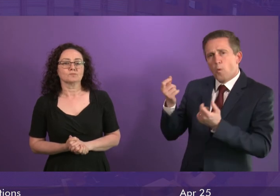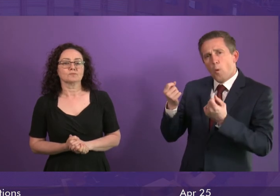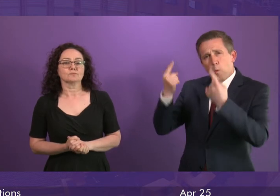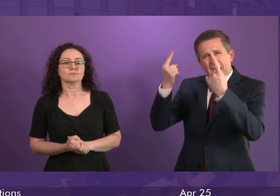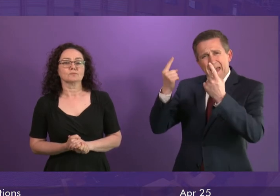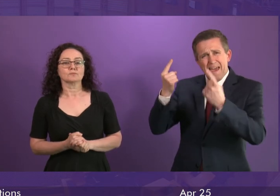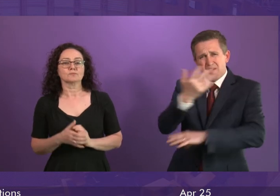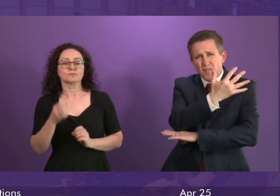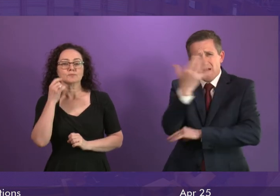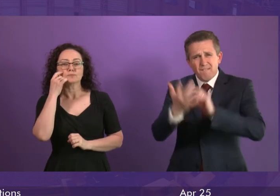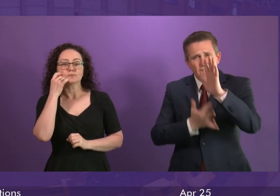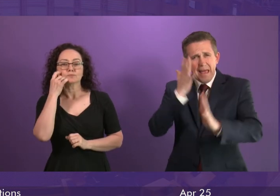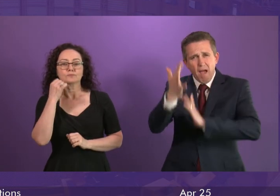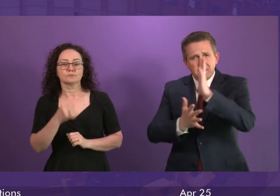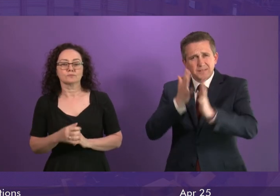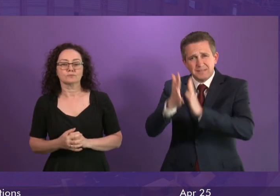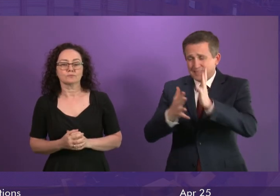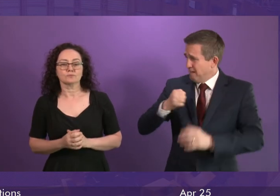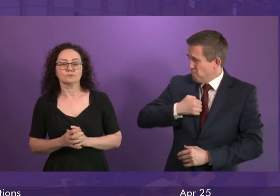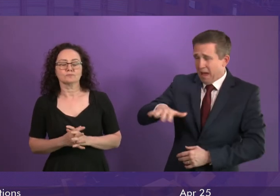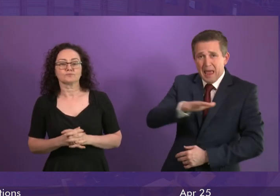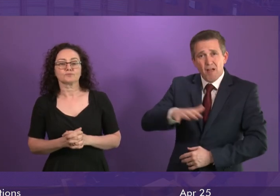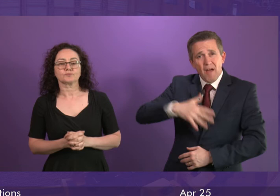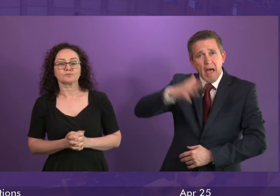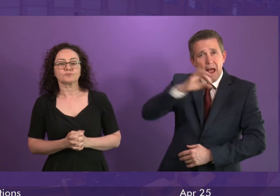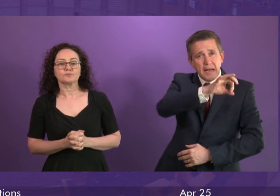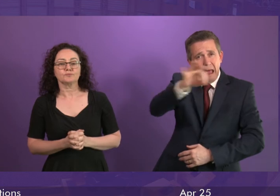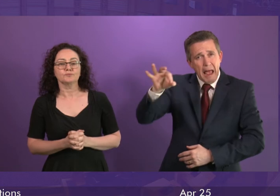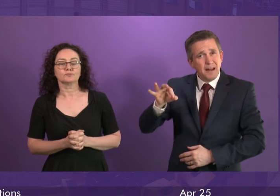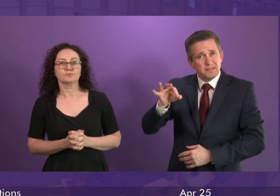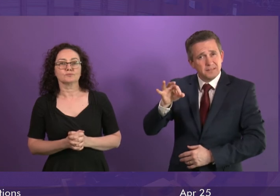wildfires that have been burning across parts of my region over the past few days—most